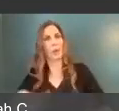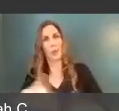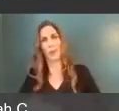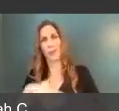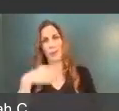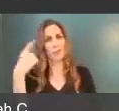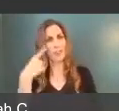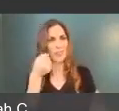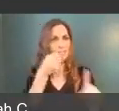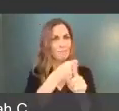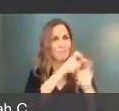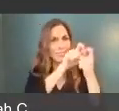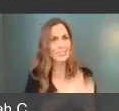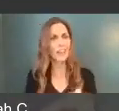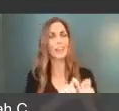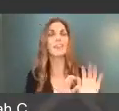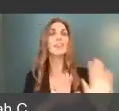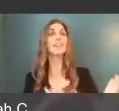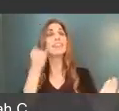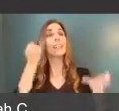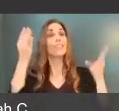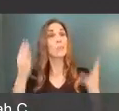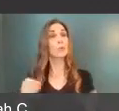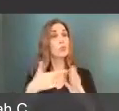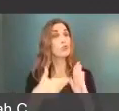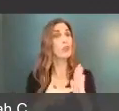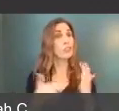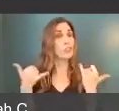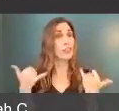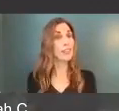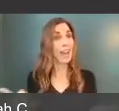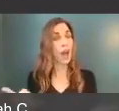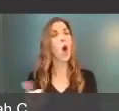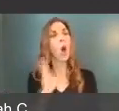if they registered right now, they would be slotted into 1C because